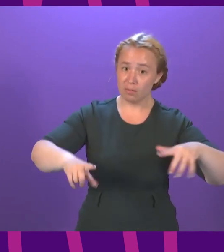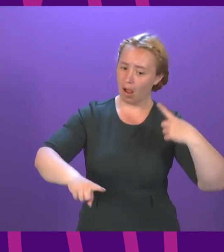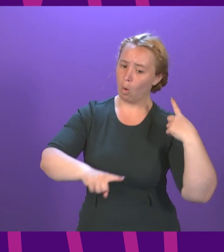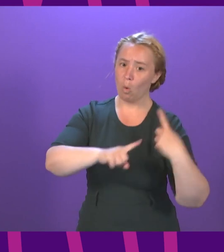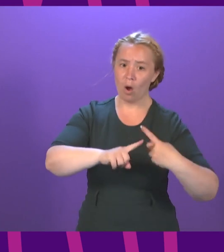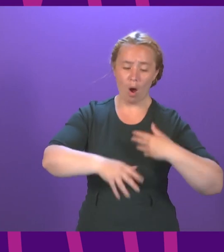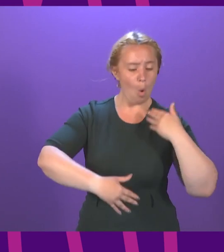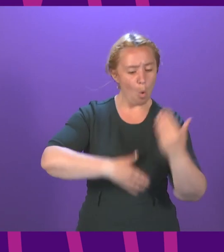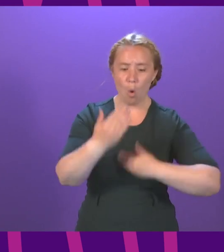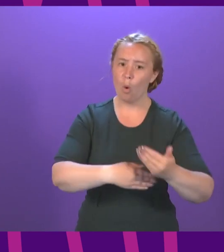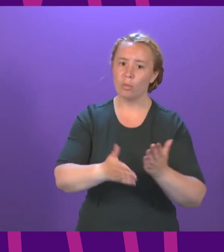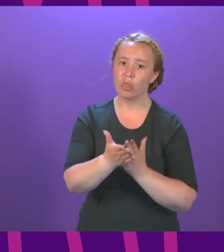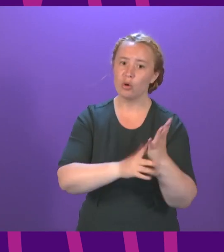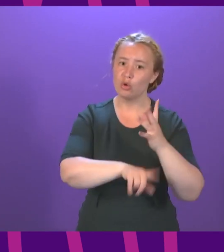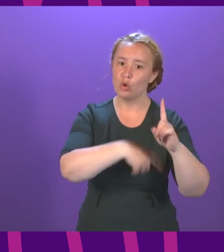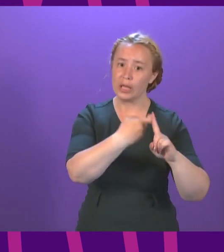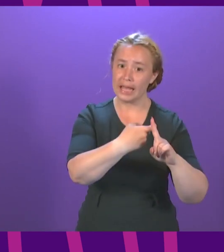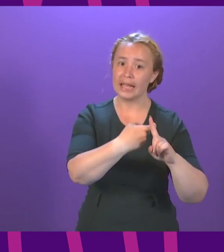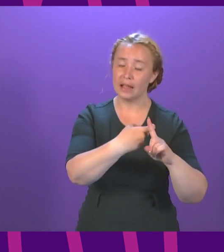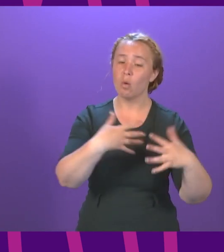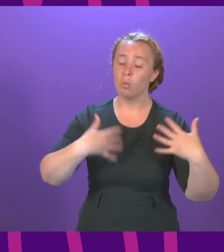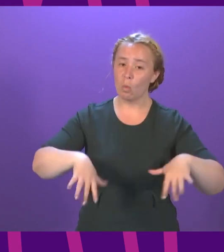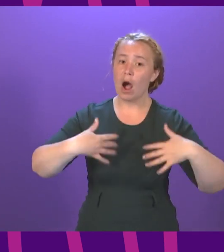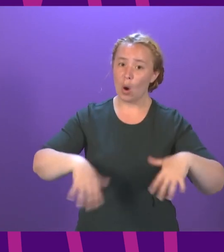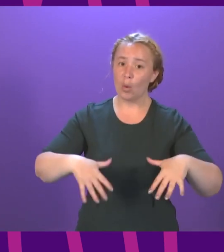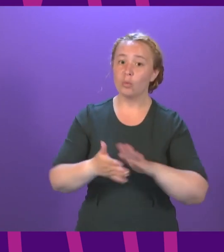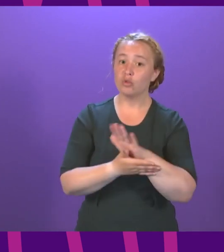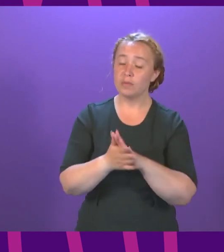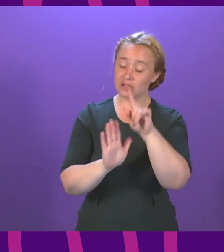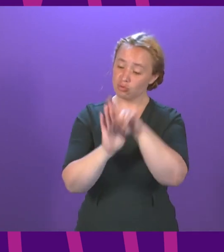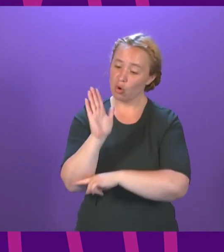across the whole of the United Kingdom and allowed us to safely ease restrictions at a faster pace,